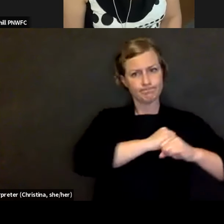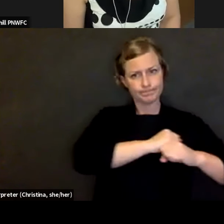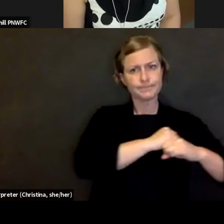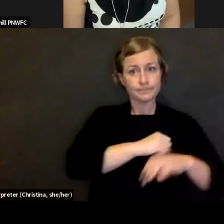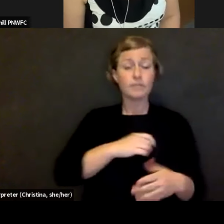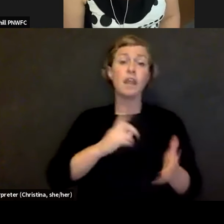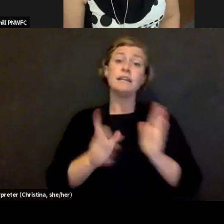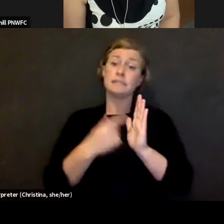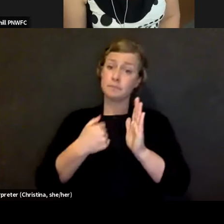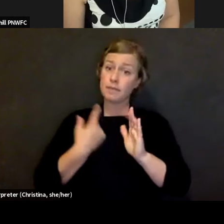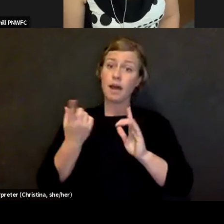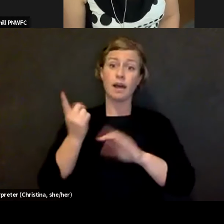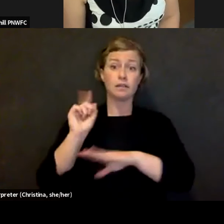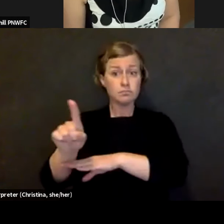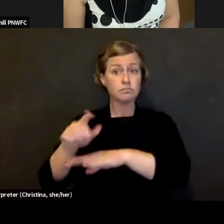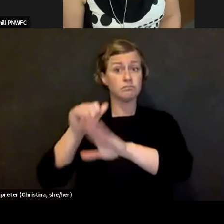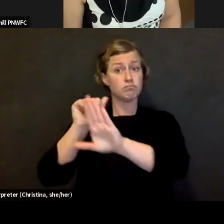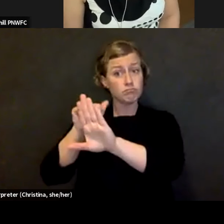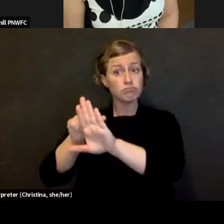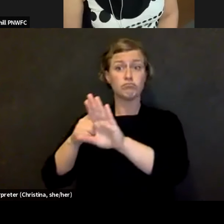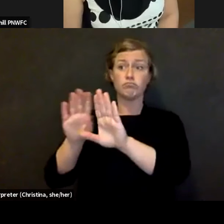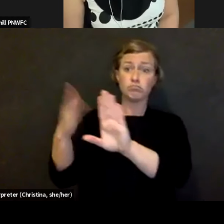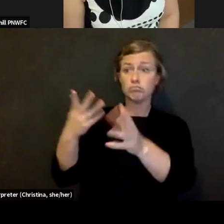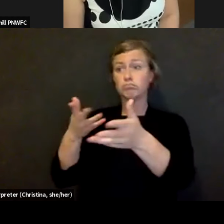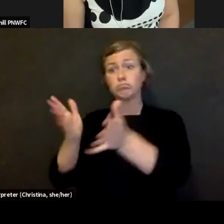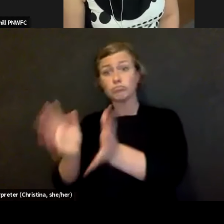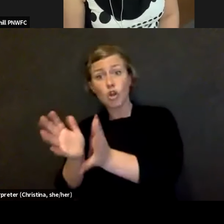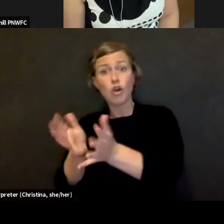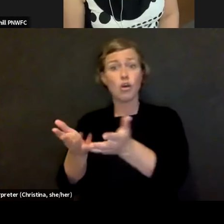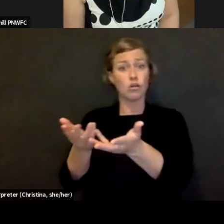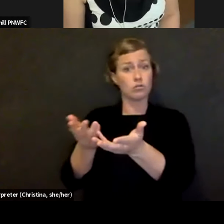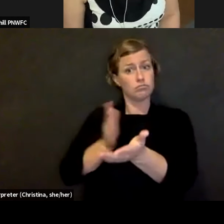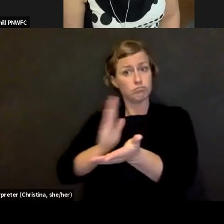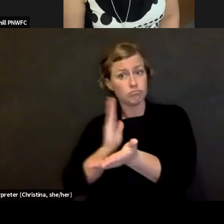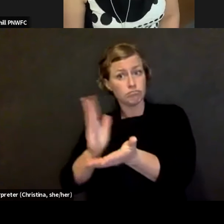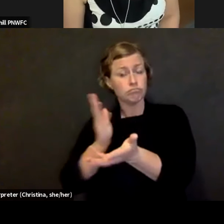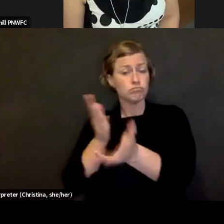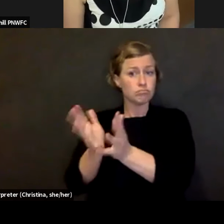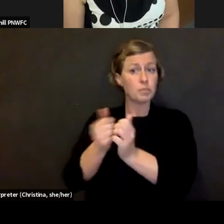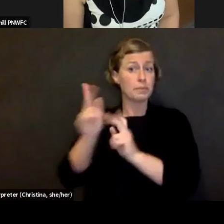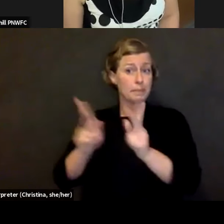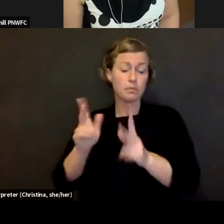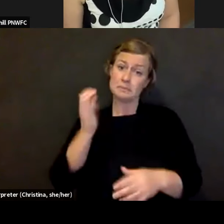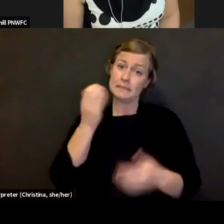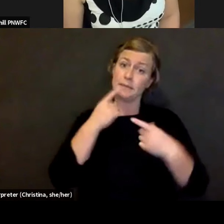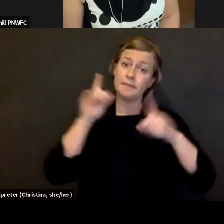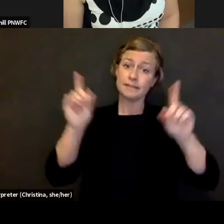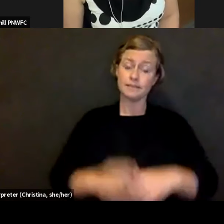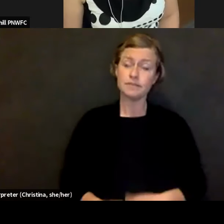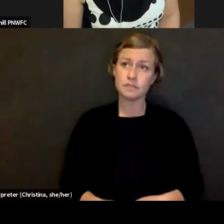knocking on their front door so I can talk about something if it's a pressing issue. I have done that in the past and I will continue